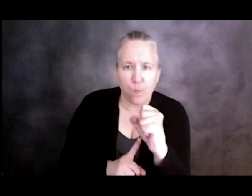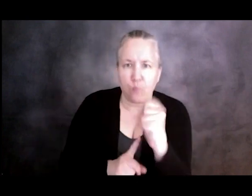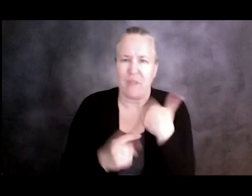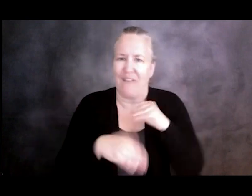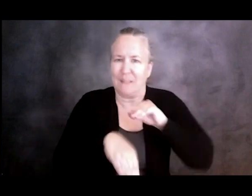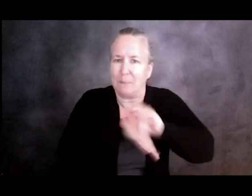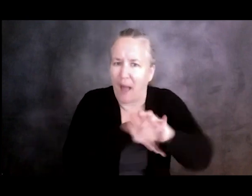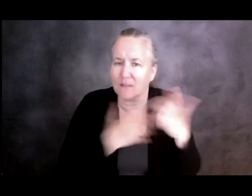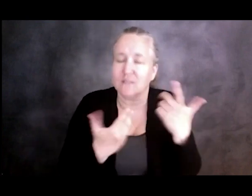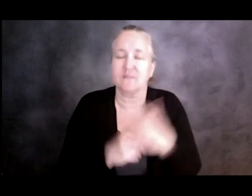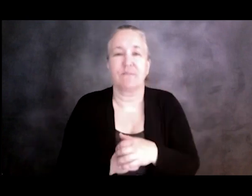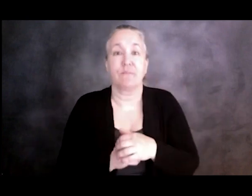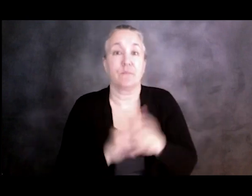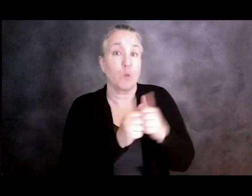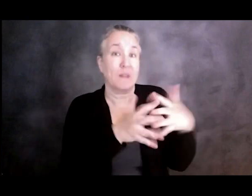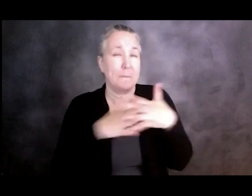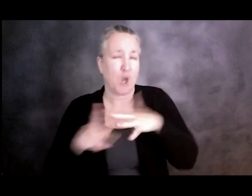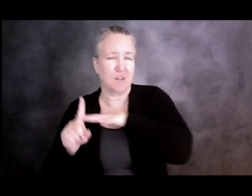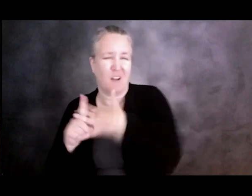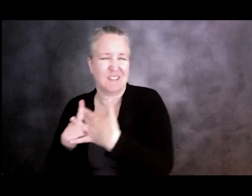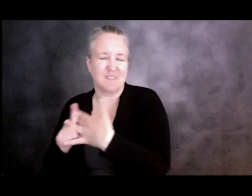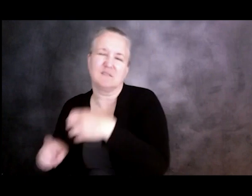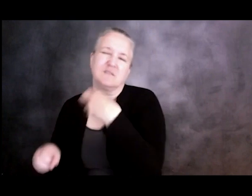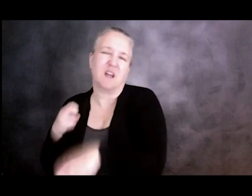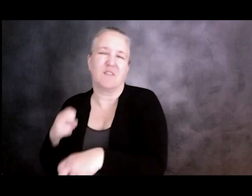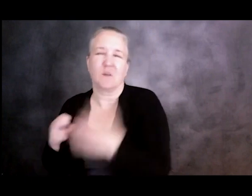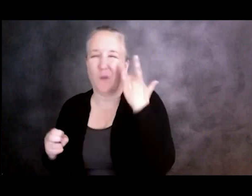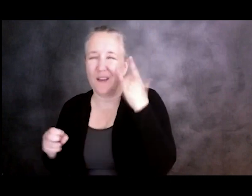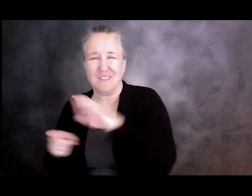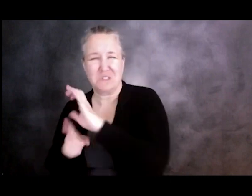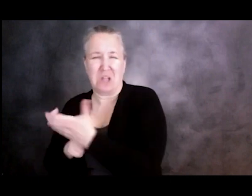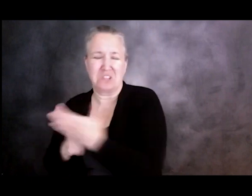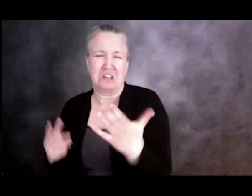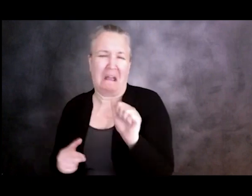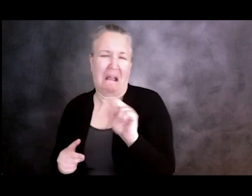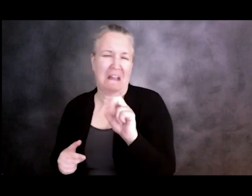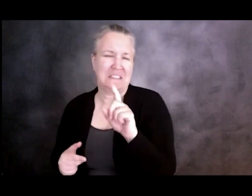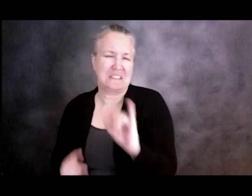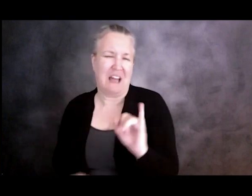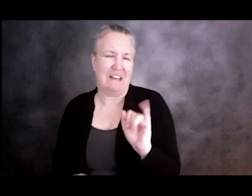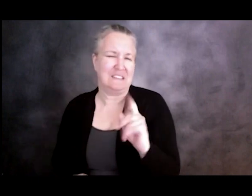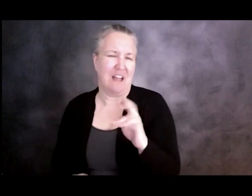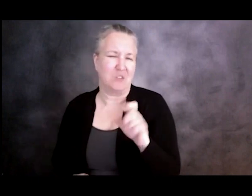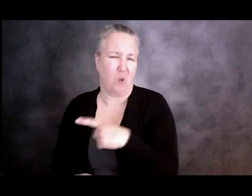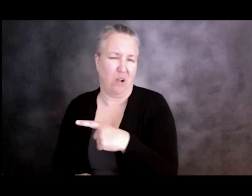It could be hard in the American context because it's such an anti-intellectual culture, in some ways, that Americans have, which is why when The Committed came out--